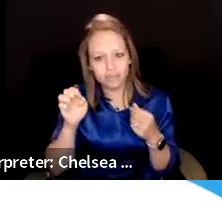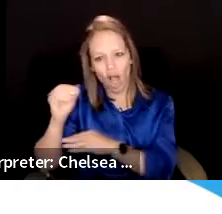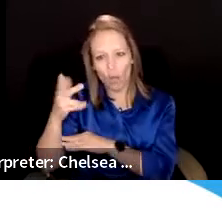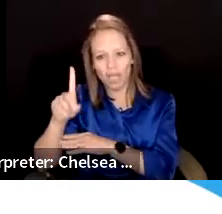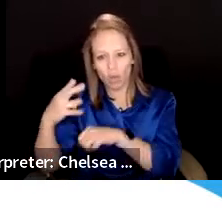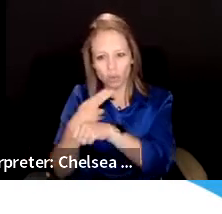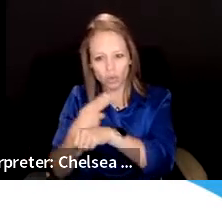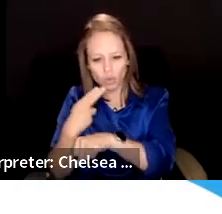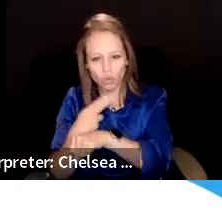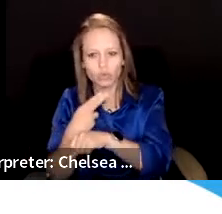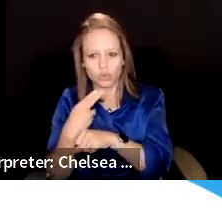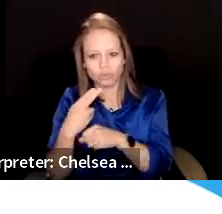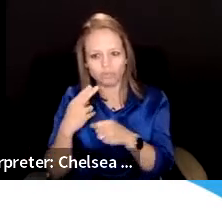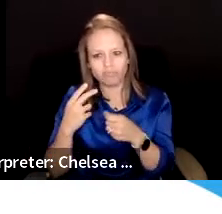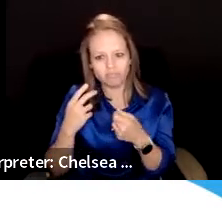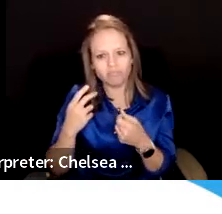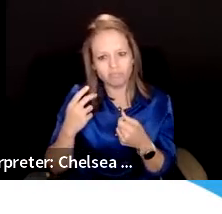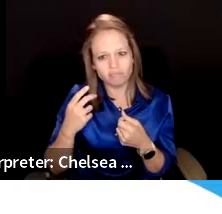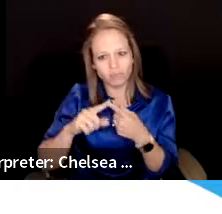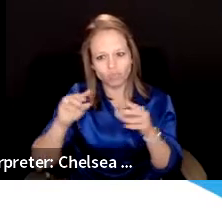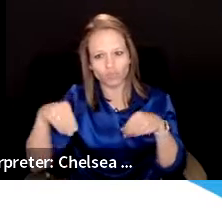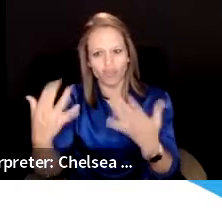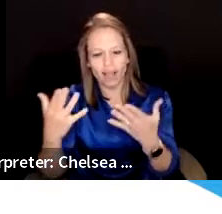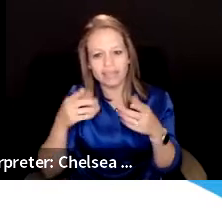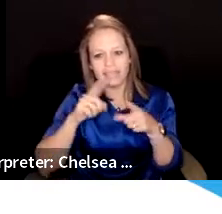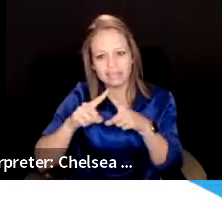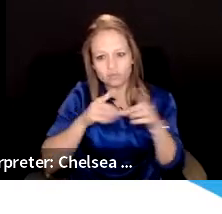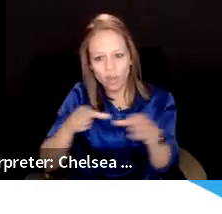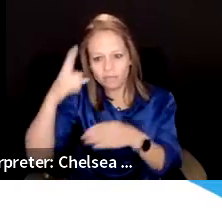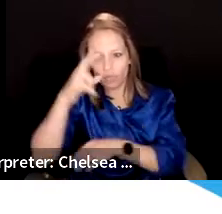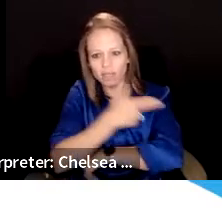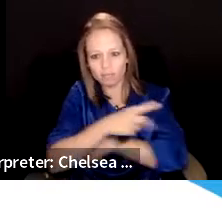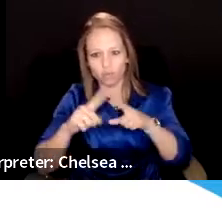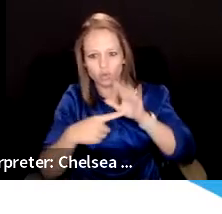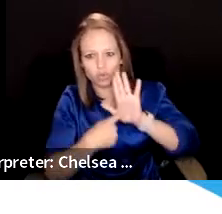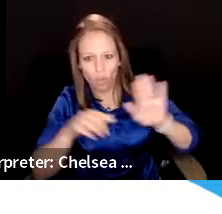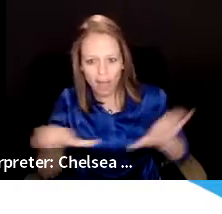for the patients and communities to combat the state opioid oat epidemic.